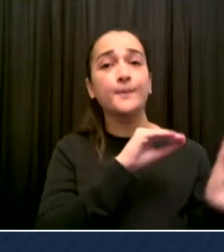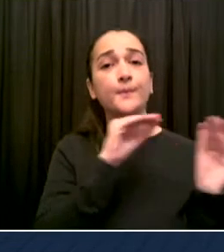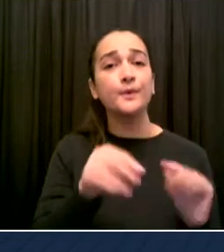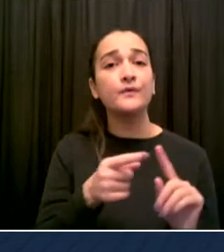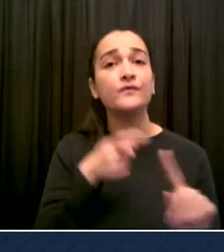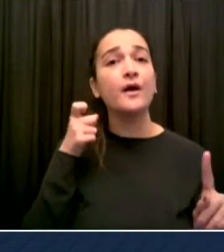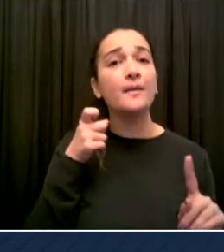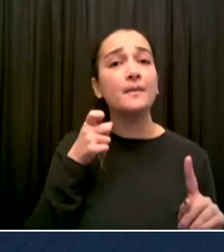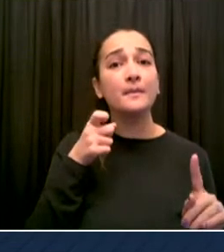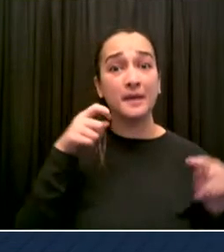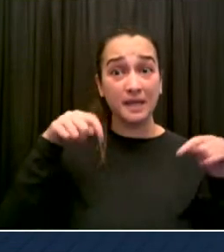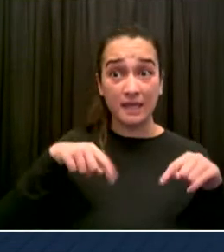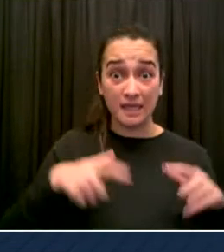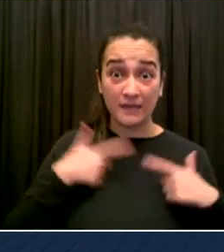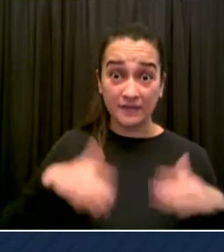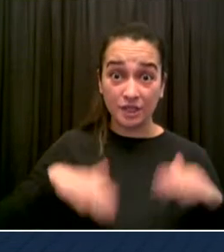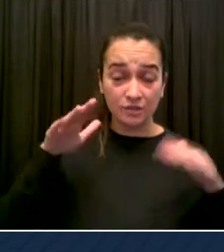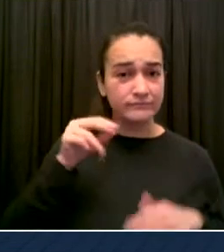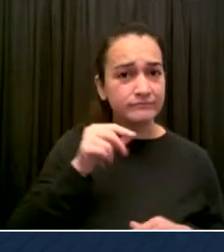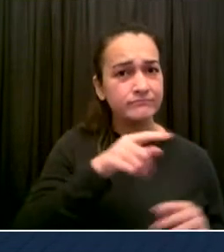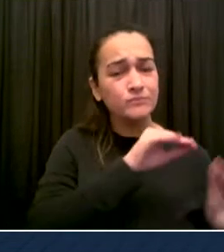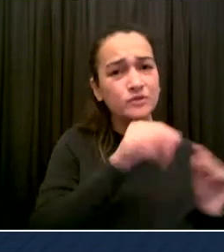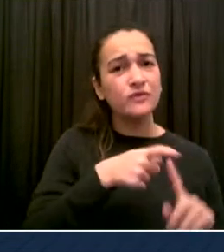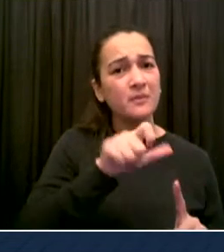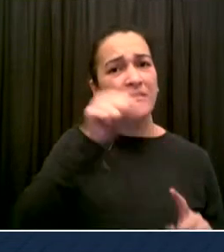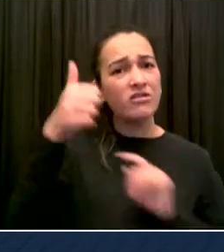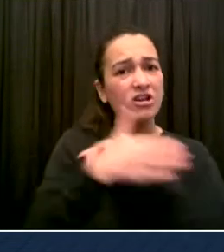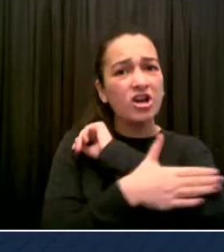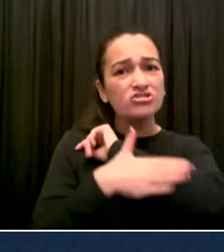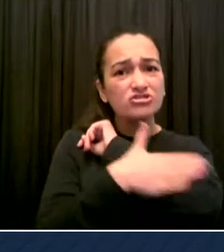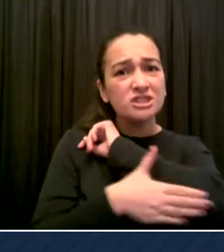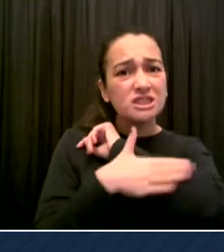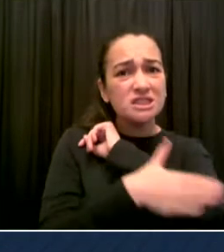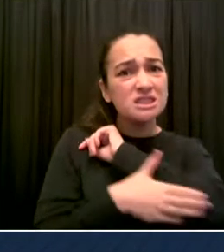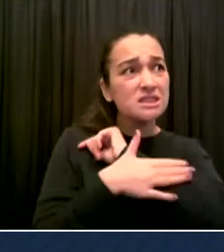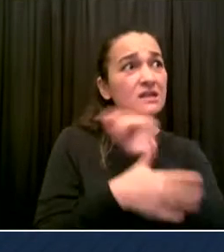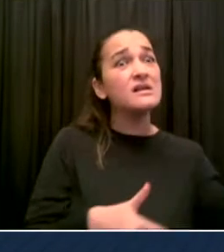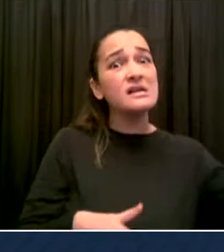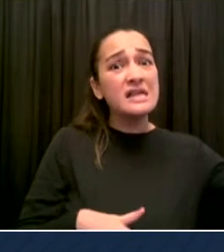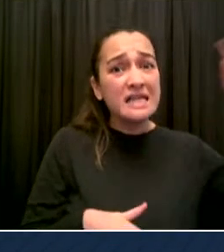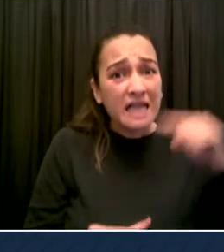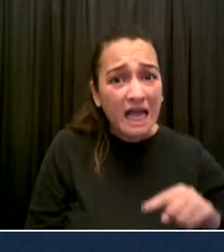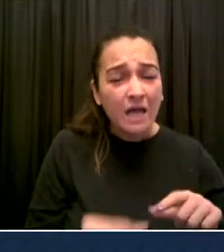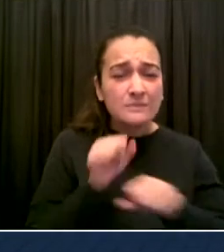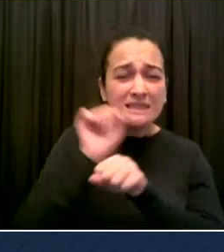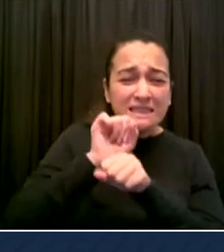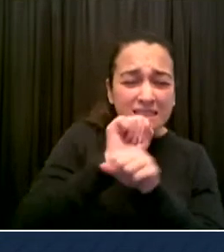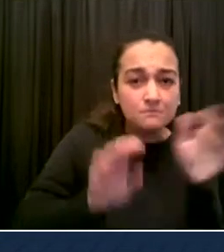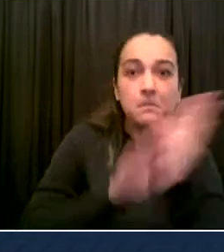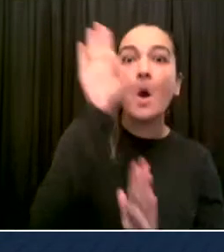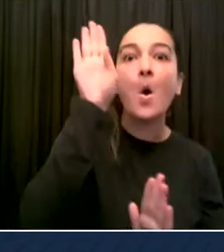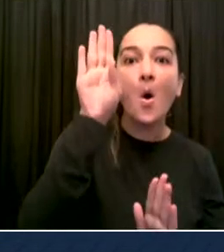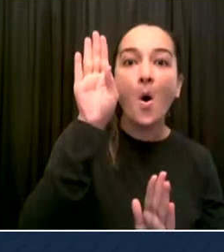MADE SOMETHING AMAZING HAPPENED, AND LAST NIGHT WAS AN